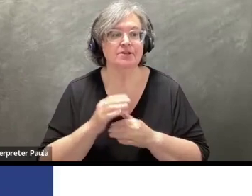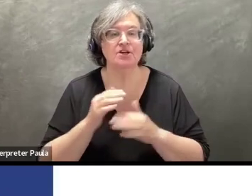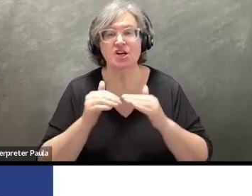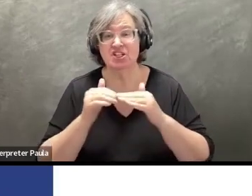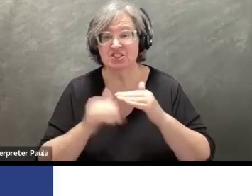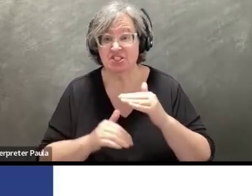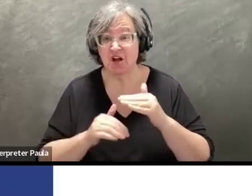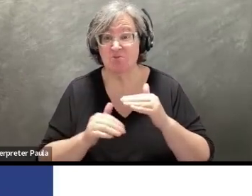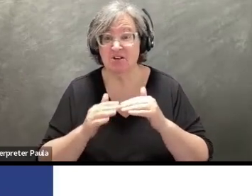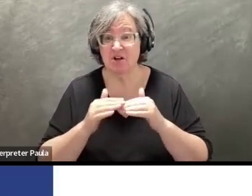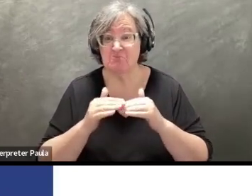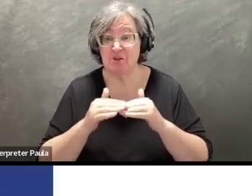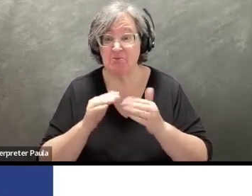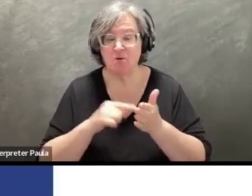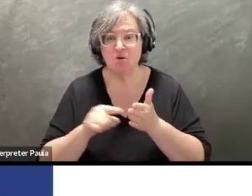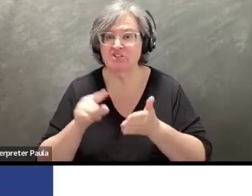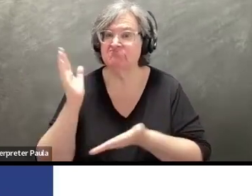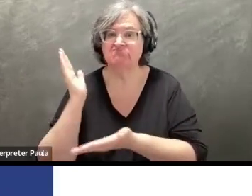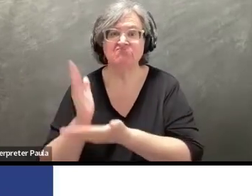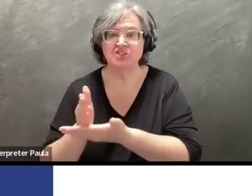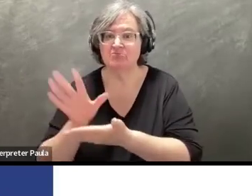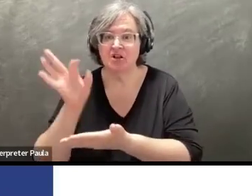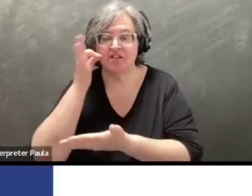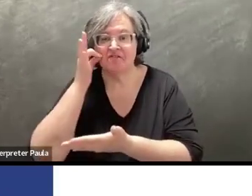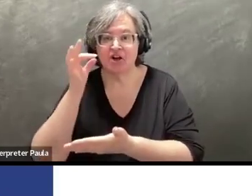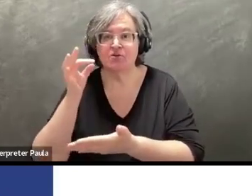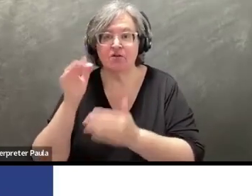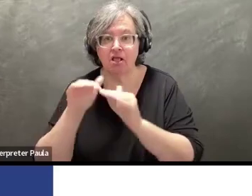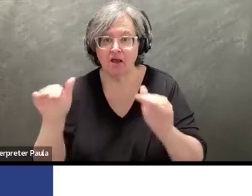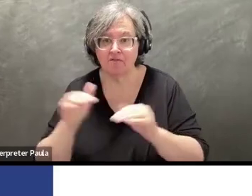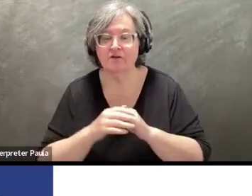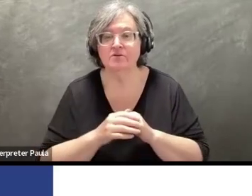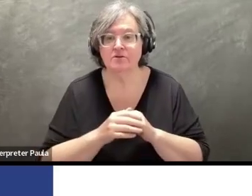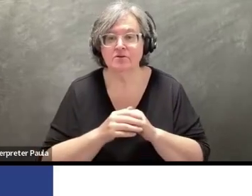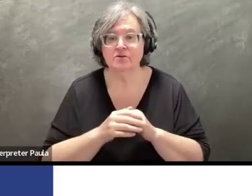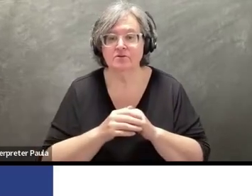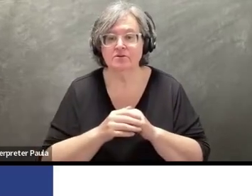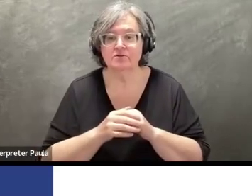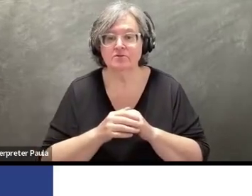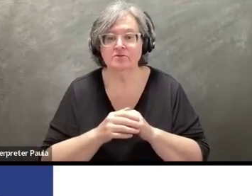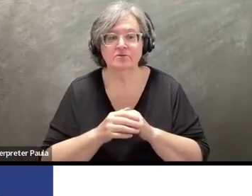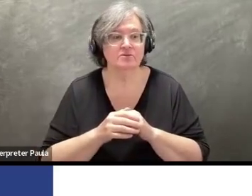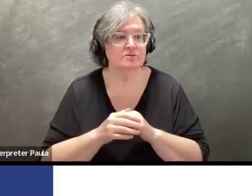eliminated, has been eliminated at federal level via transition